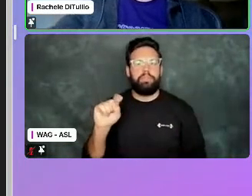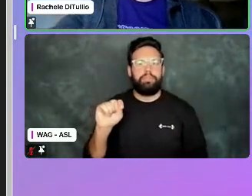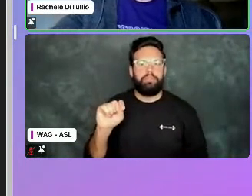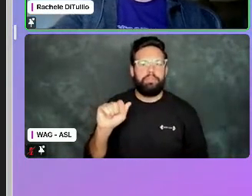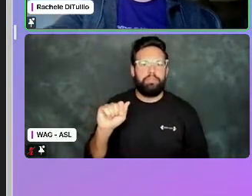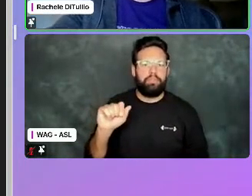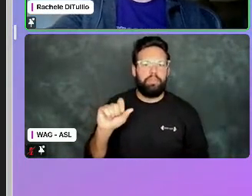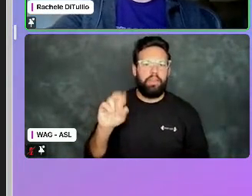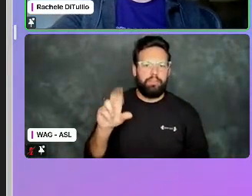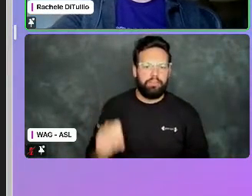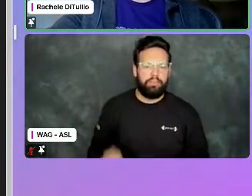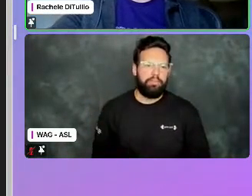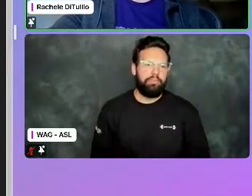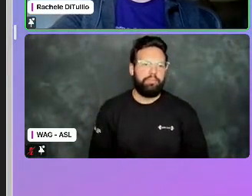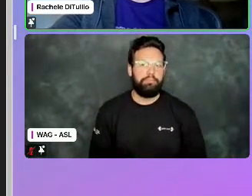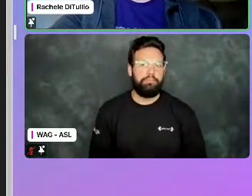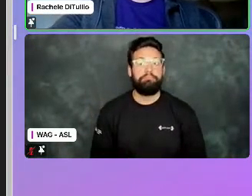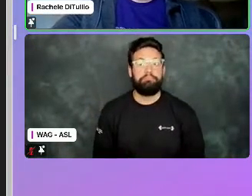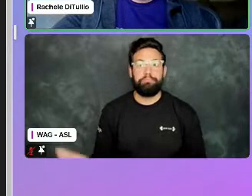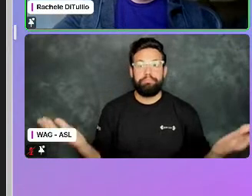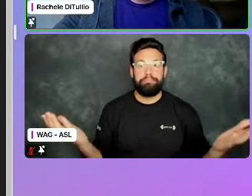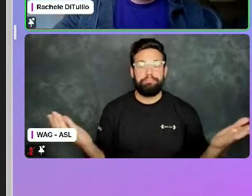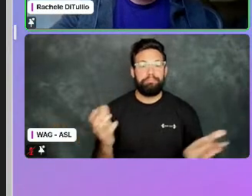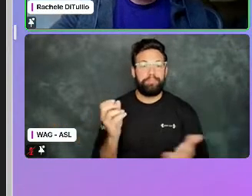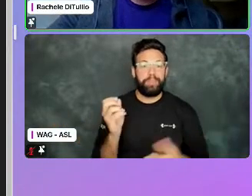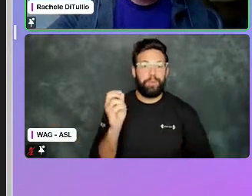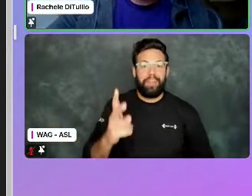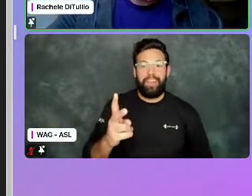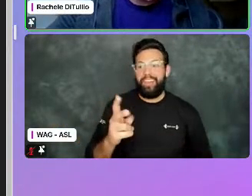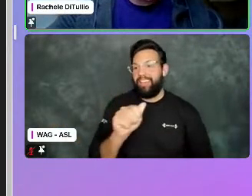messages, you have to announce them just as the